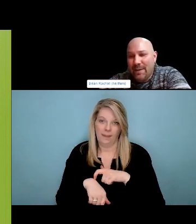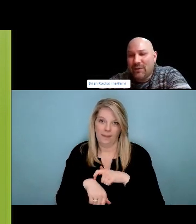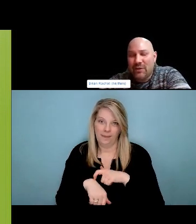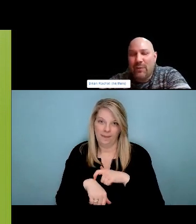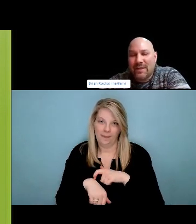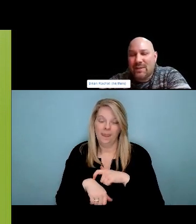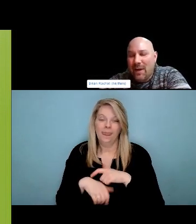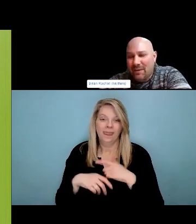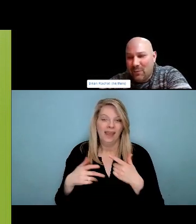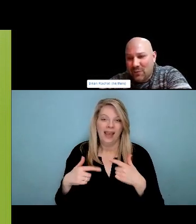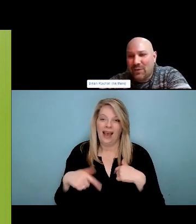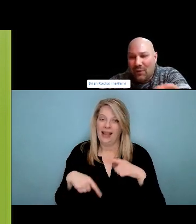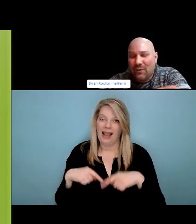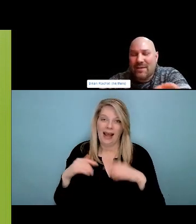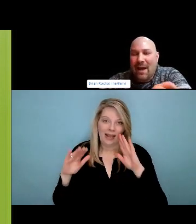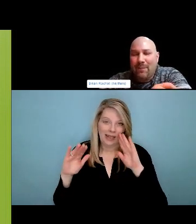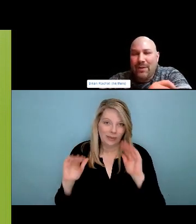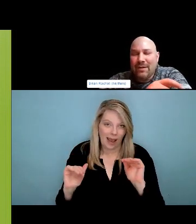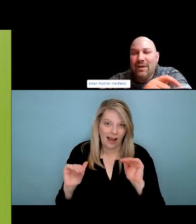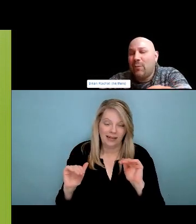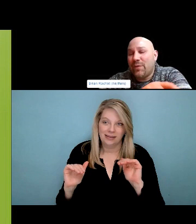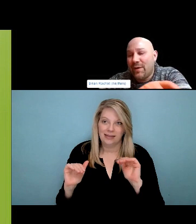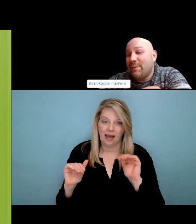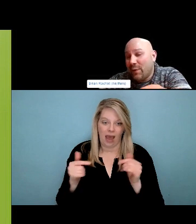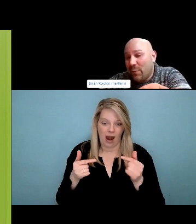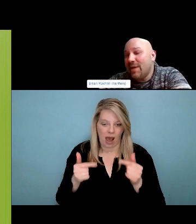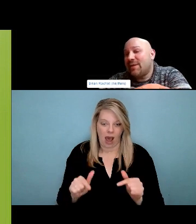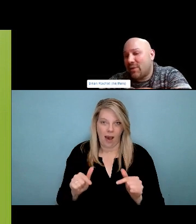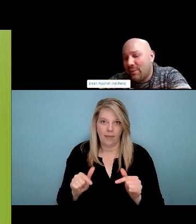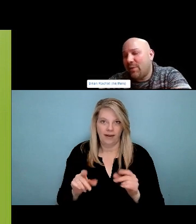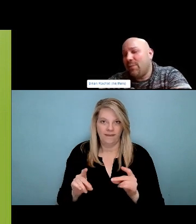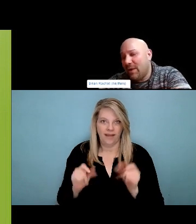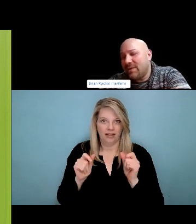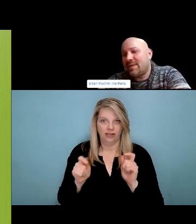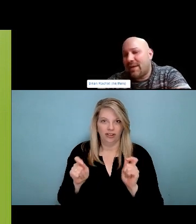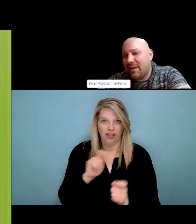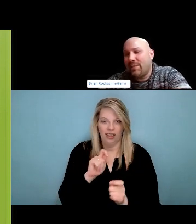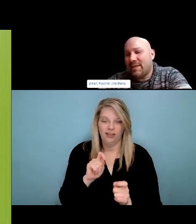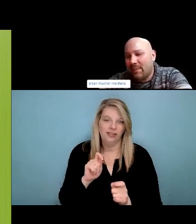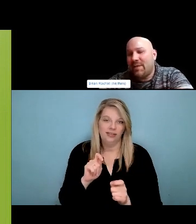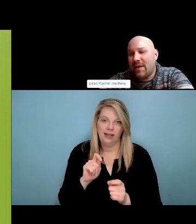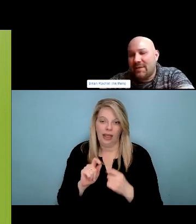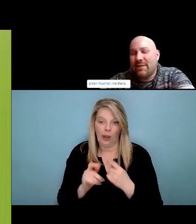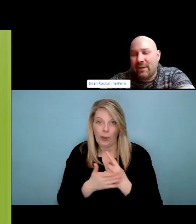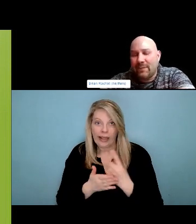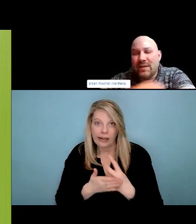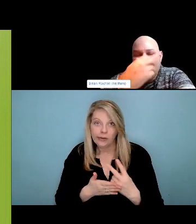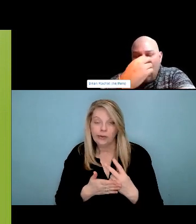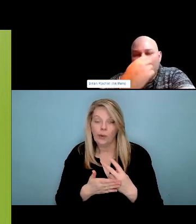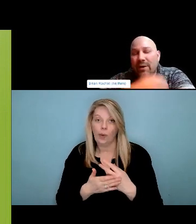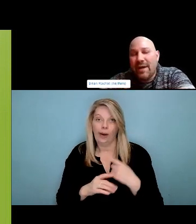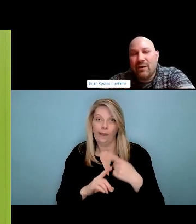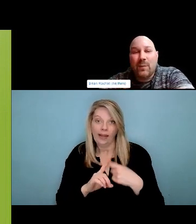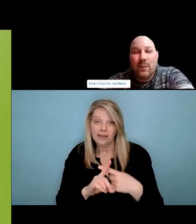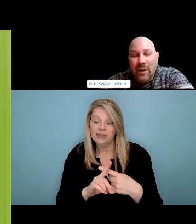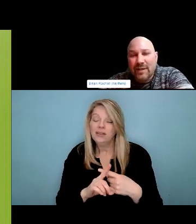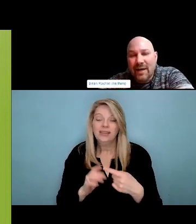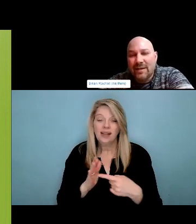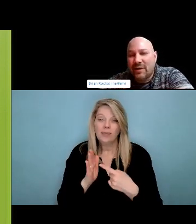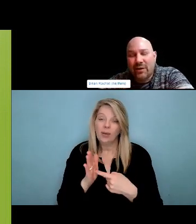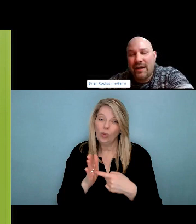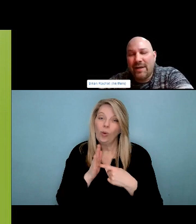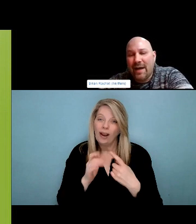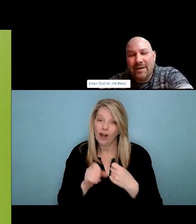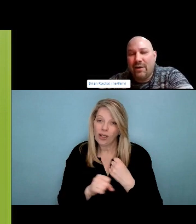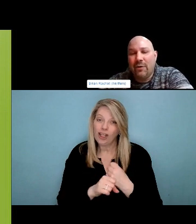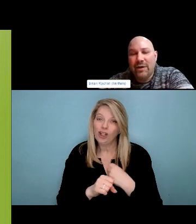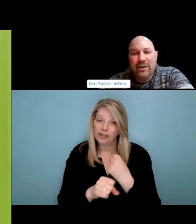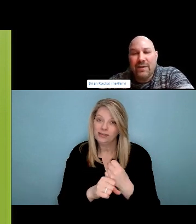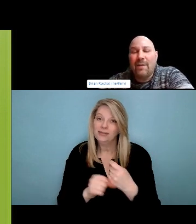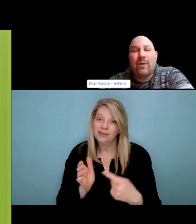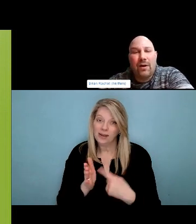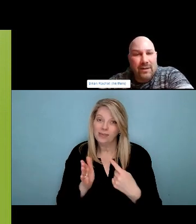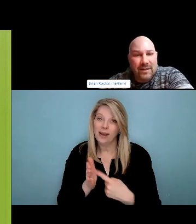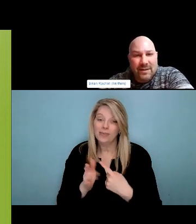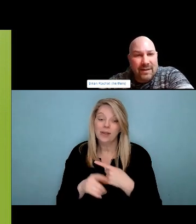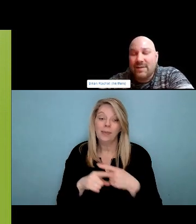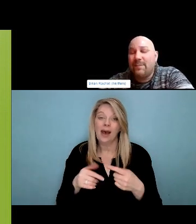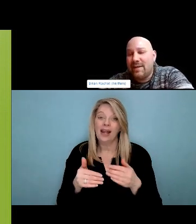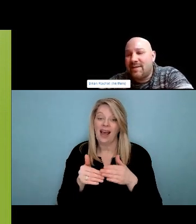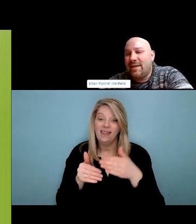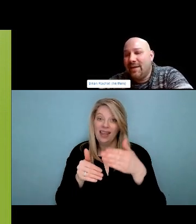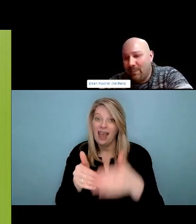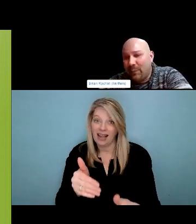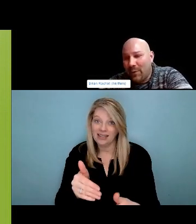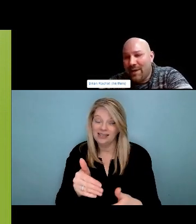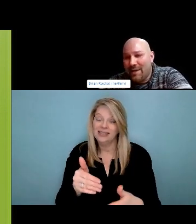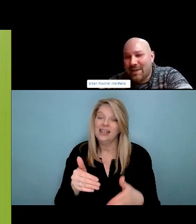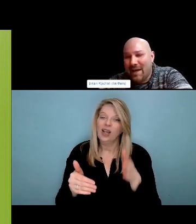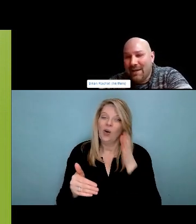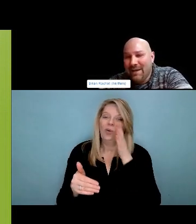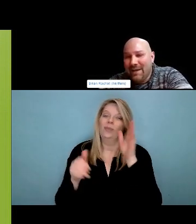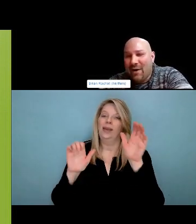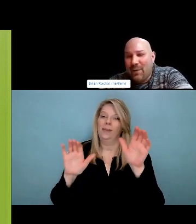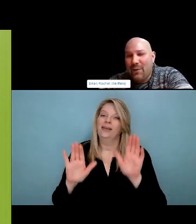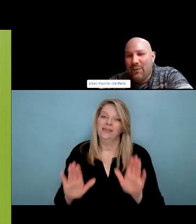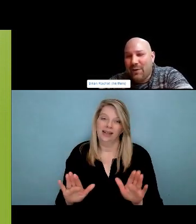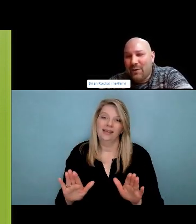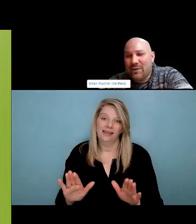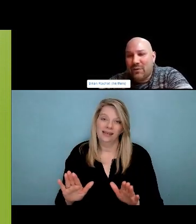safe for the people who are accessing them.